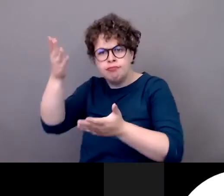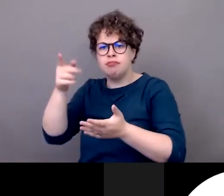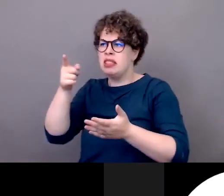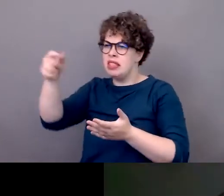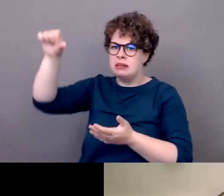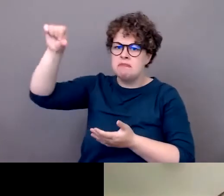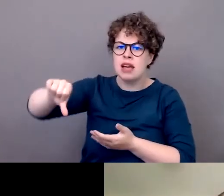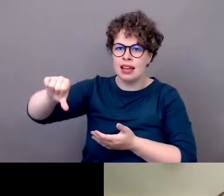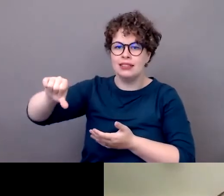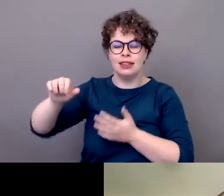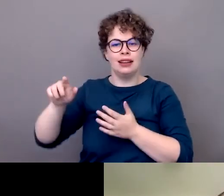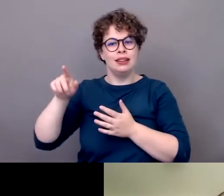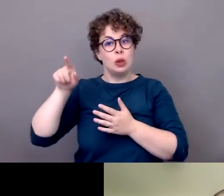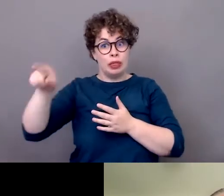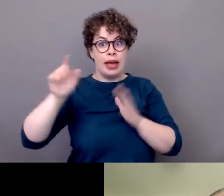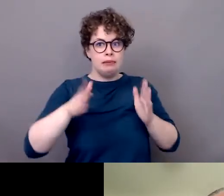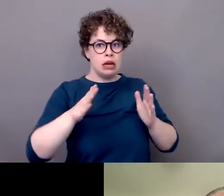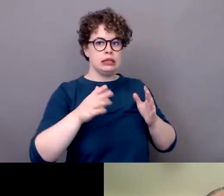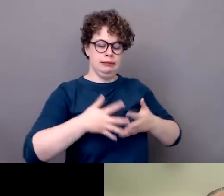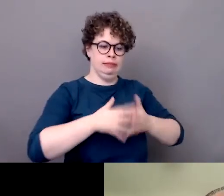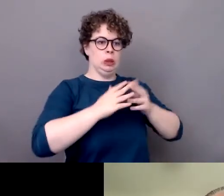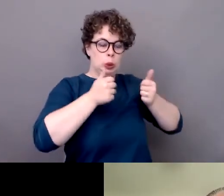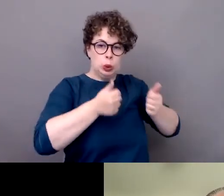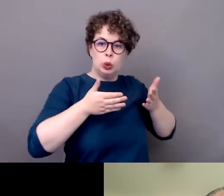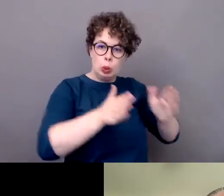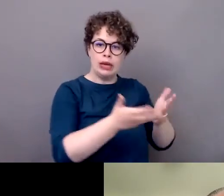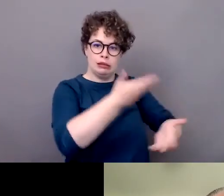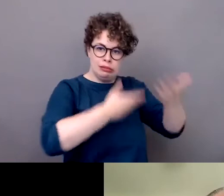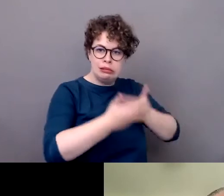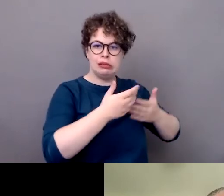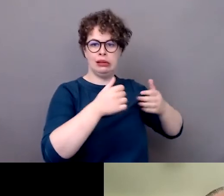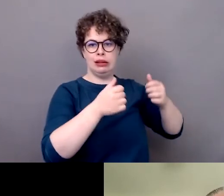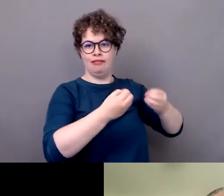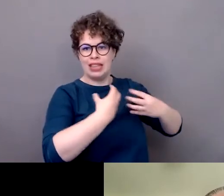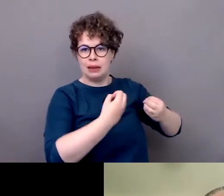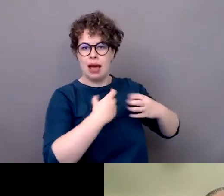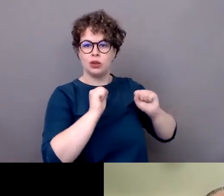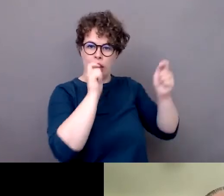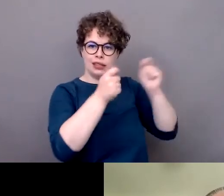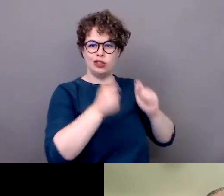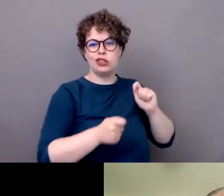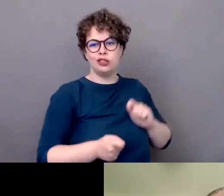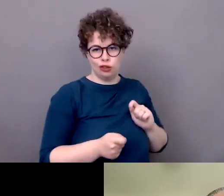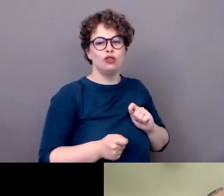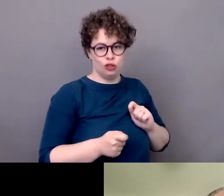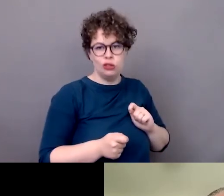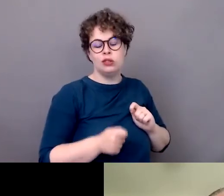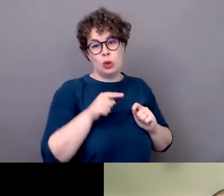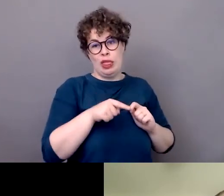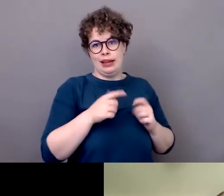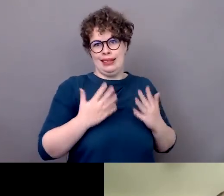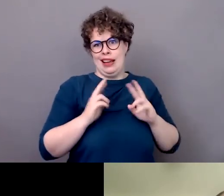and complaints mechanisms accessible, which is an area of research at the moment.